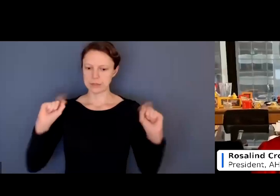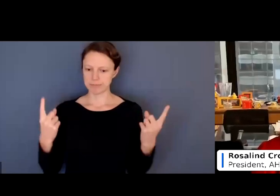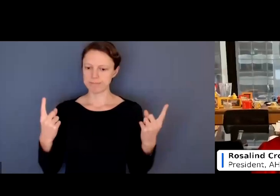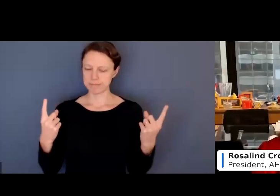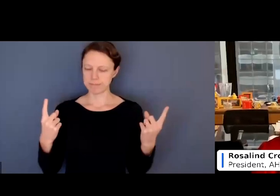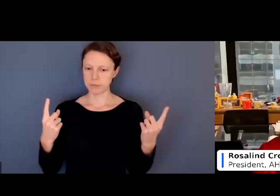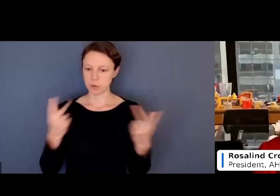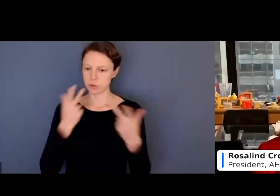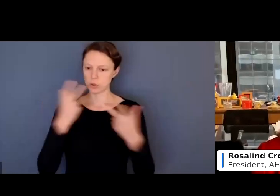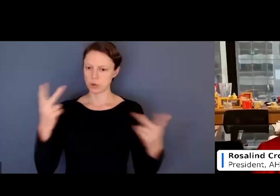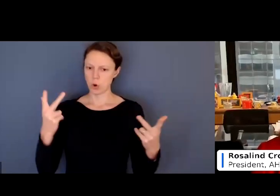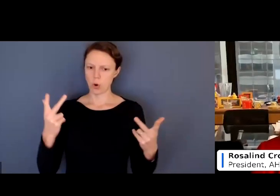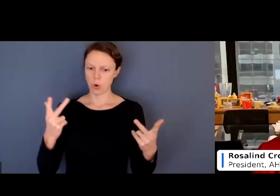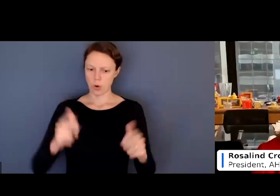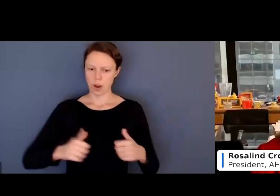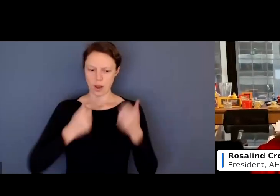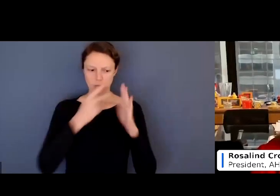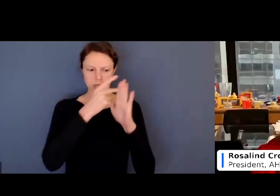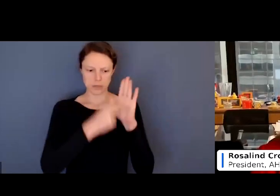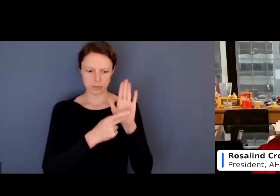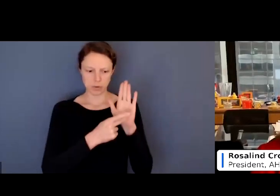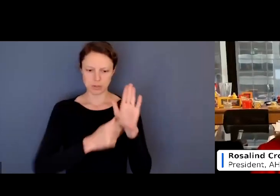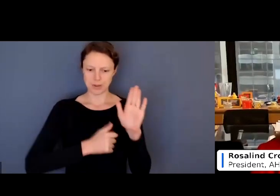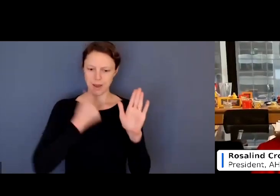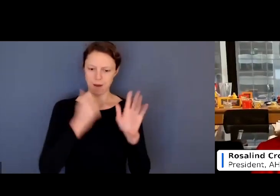and values that the Commission was founded on.